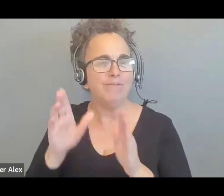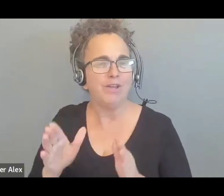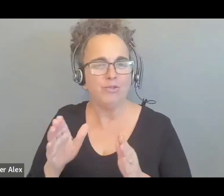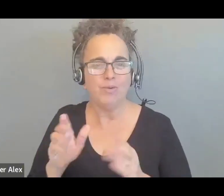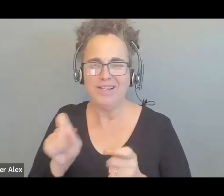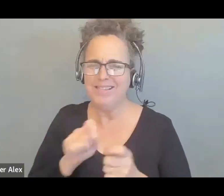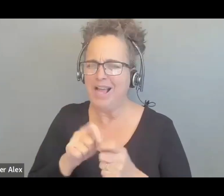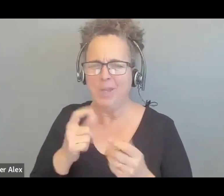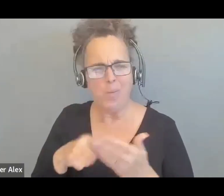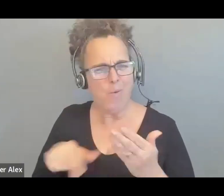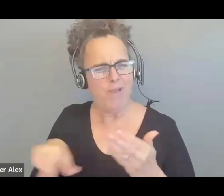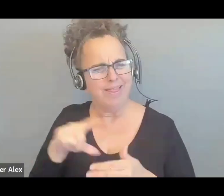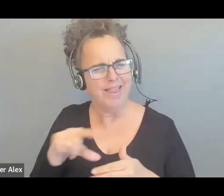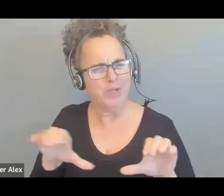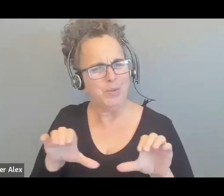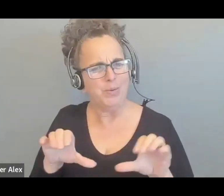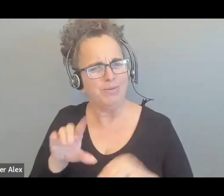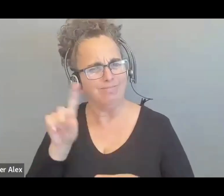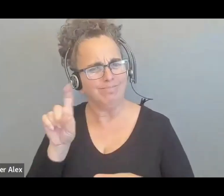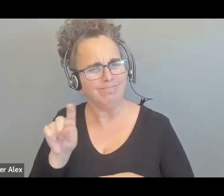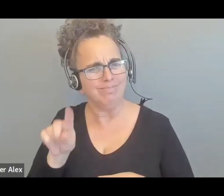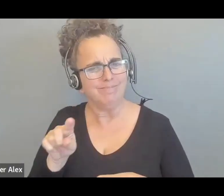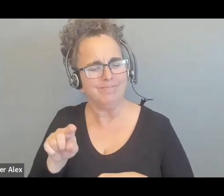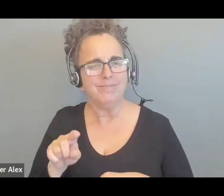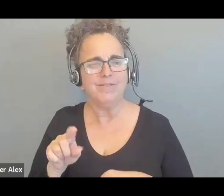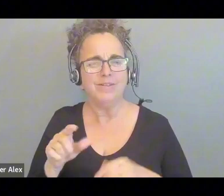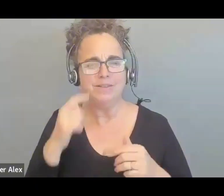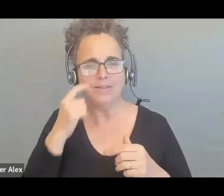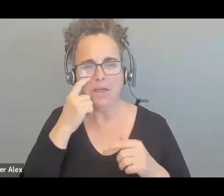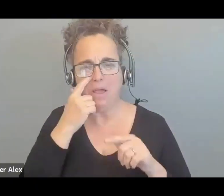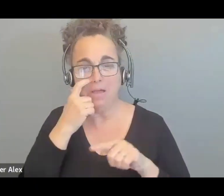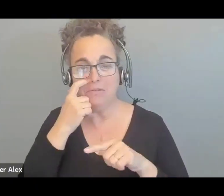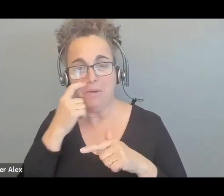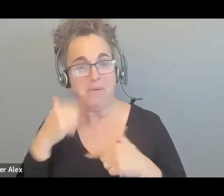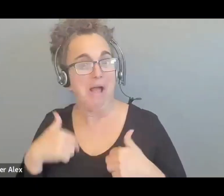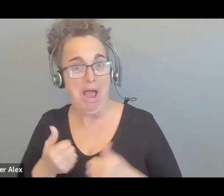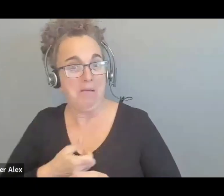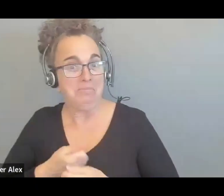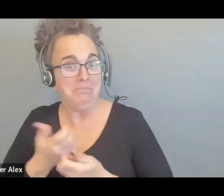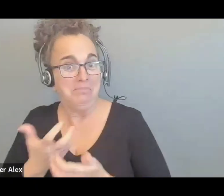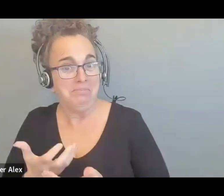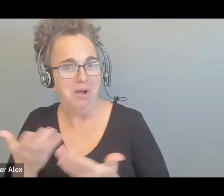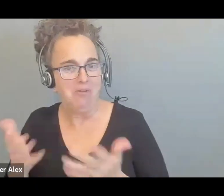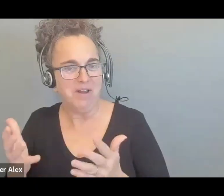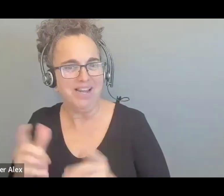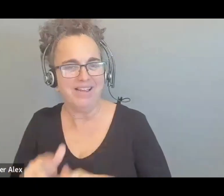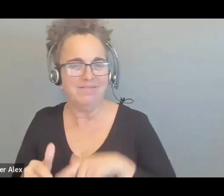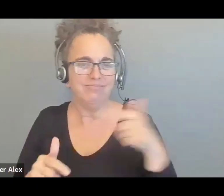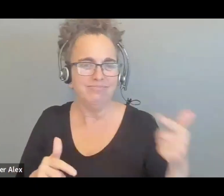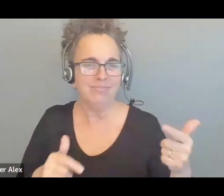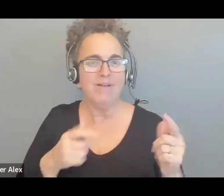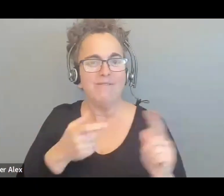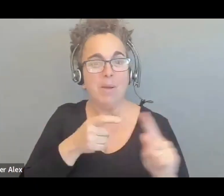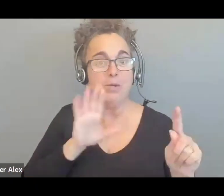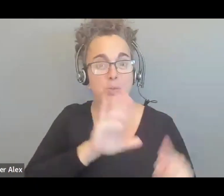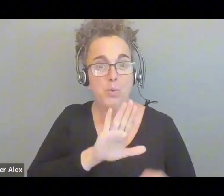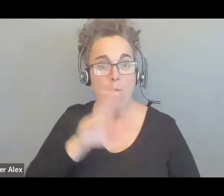So since I did have, have my spiel, Kristian, I'll let you go first. So from your POV, from your point of view,